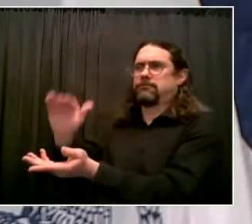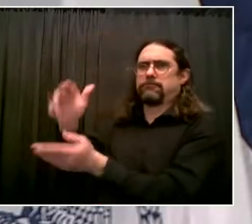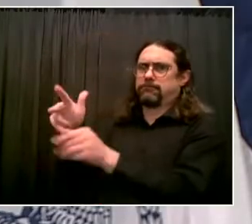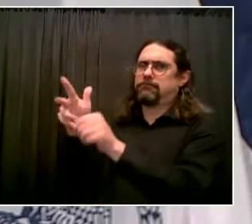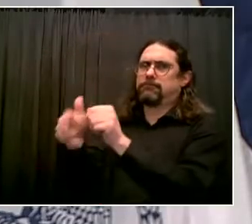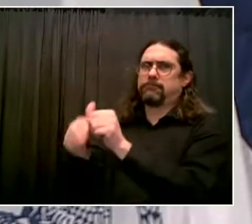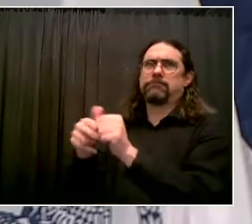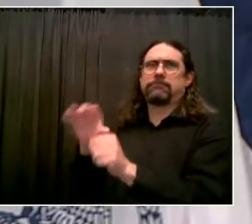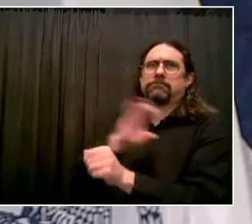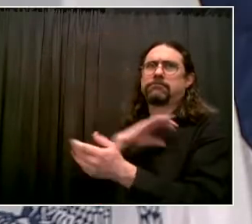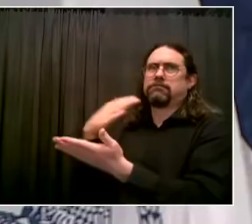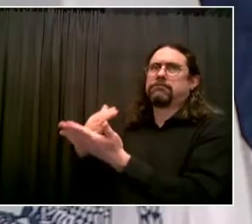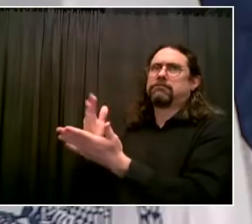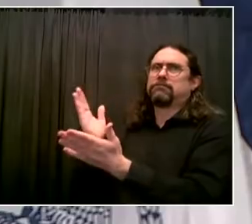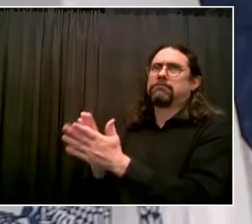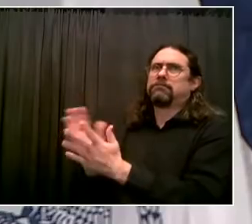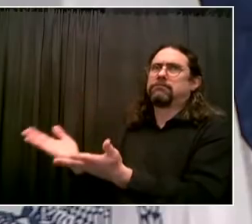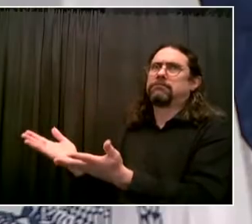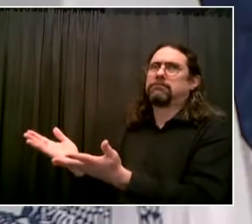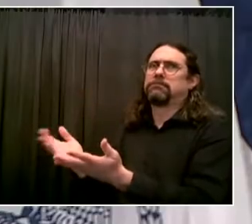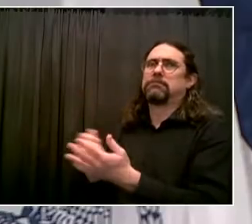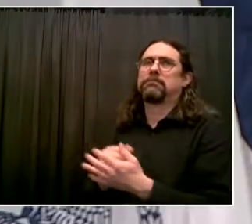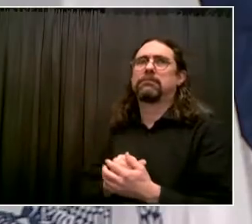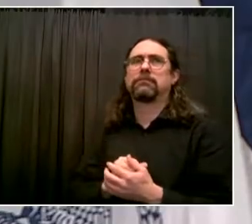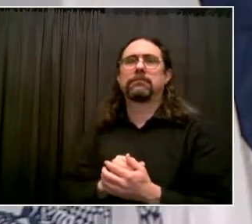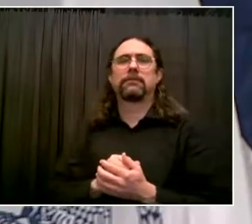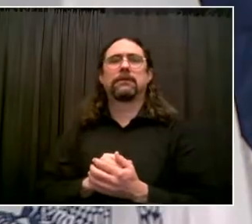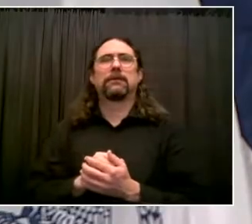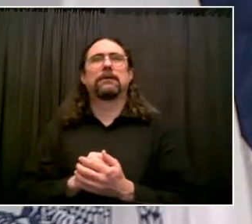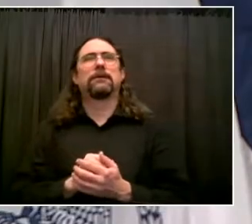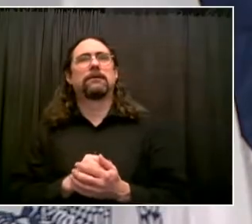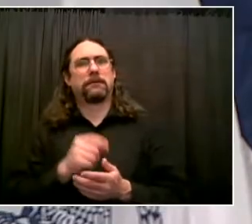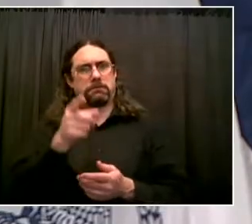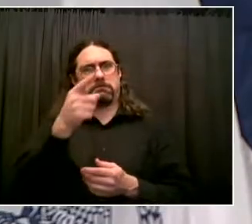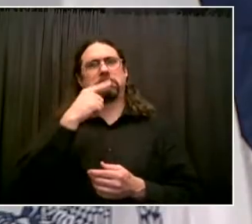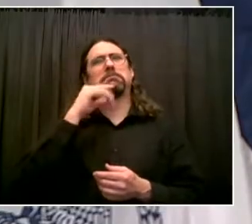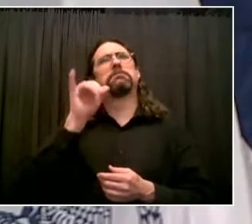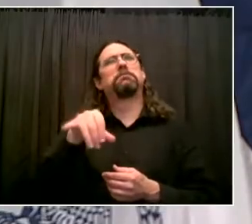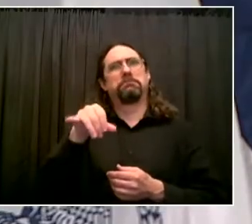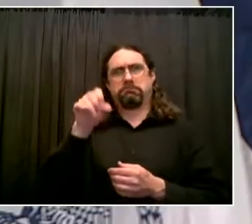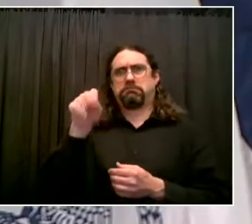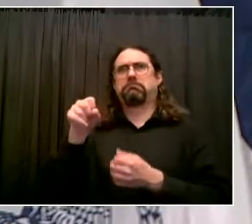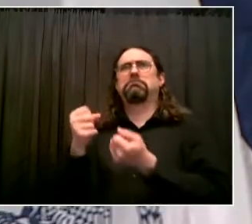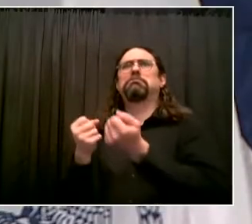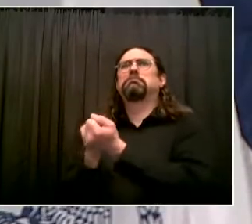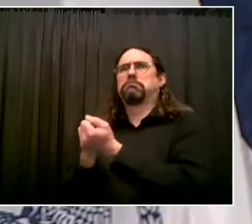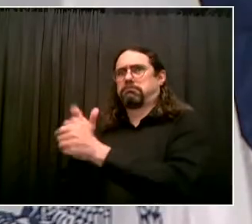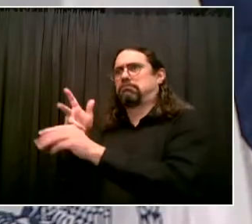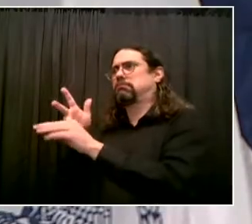THERE IA S LOT OF PRESSURE TO EXPLICITLY CUT THE POLICE DEPARTMENT DBUGET AND THAT IS SOMETHING THAT YOU RESPONDED TO FIND IN THE YEAR